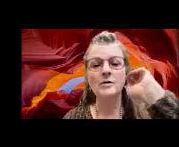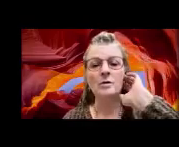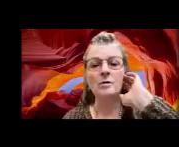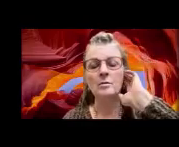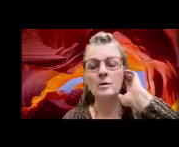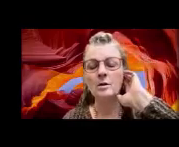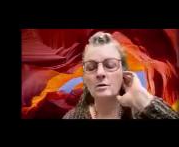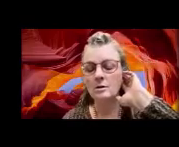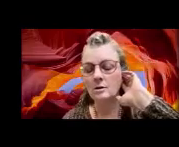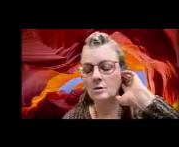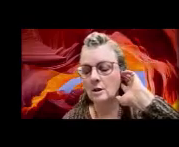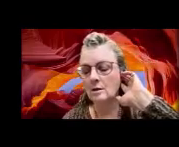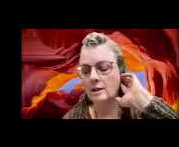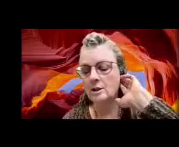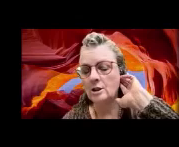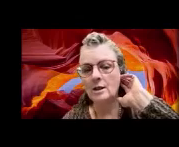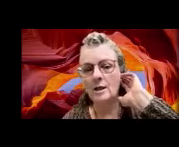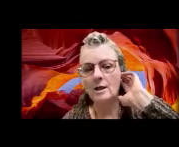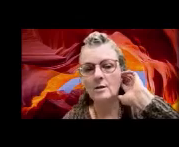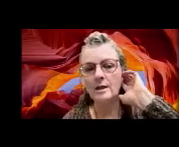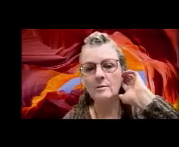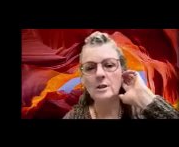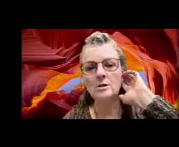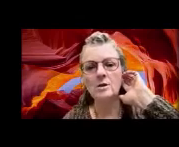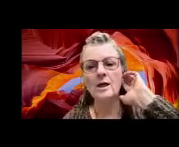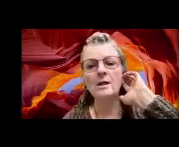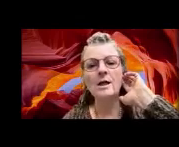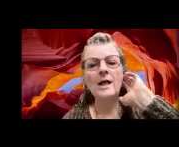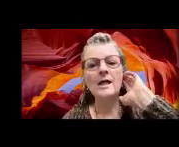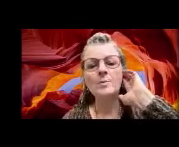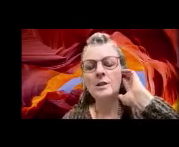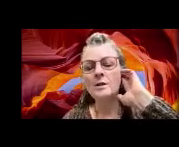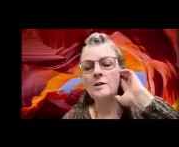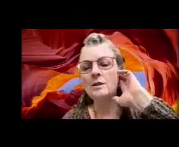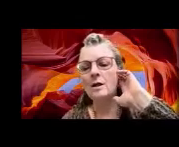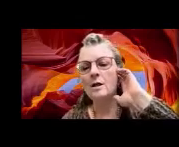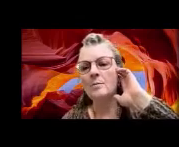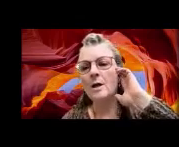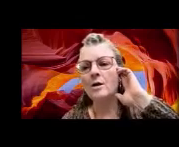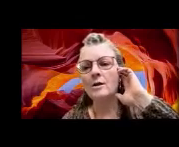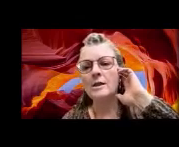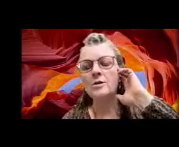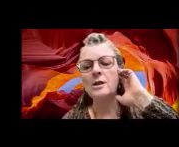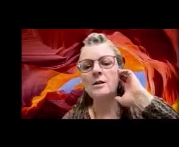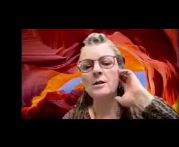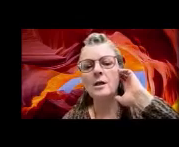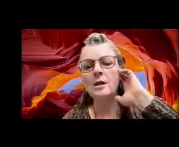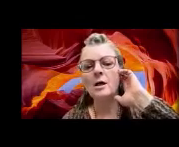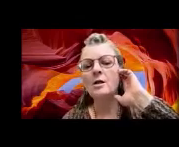so you'll usually go like, check, yeah, her language is great, especially if she's talking about her interest, her